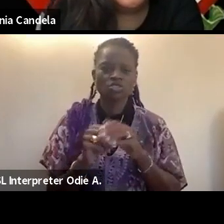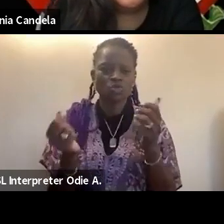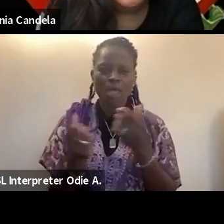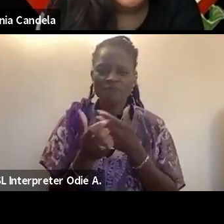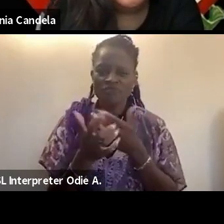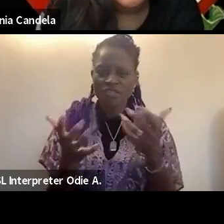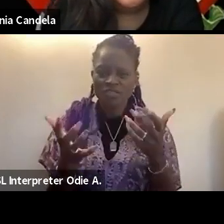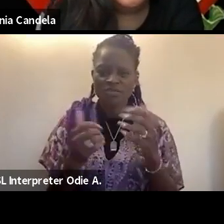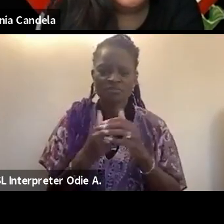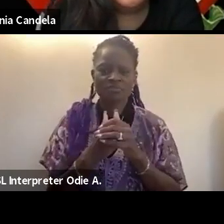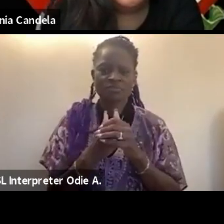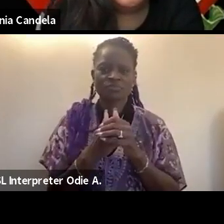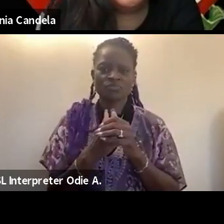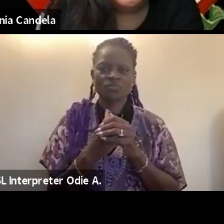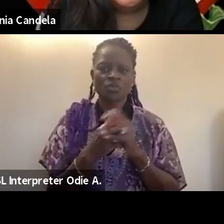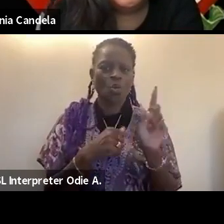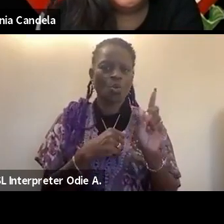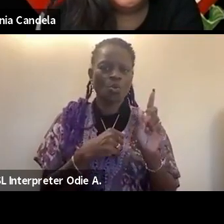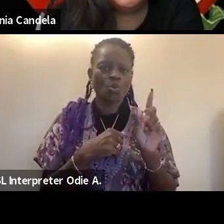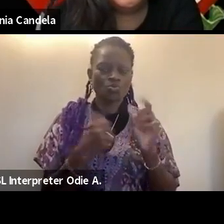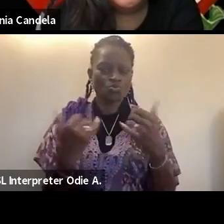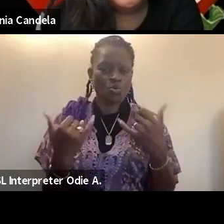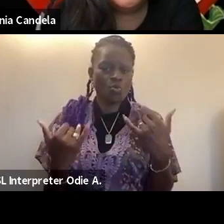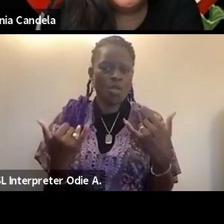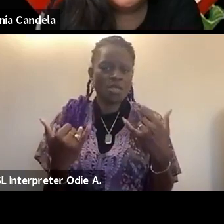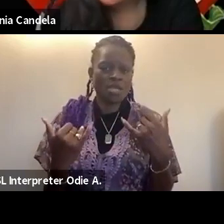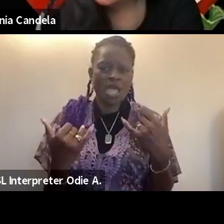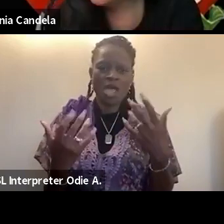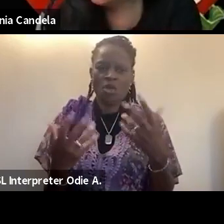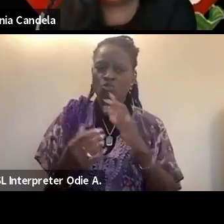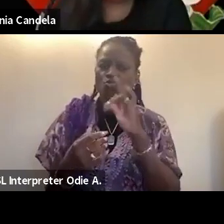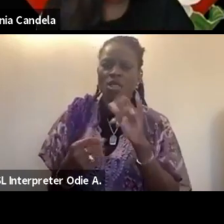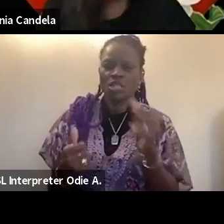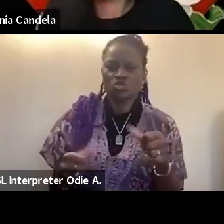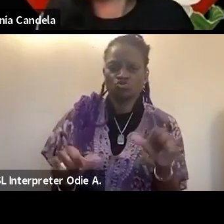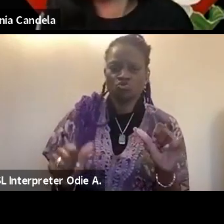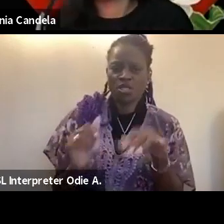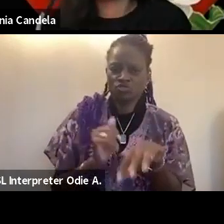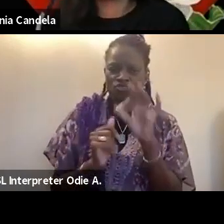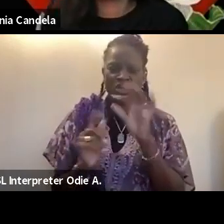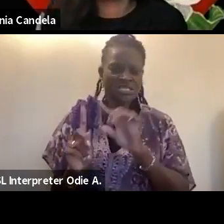So we're really trying to find ways to